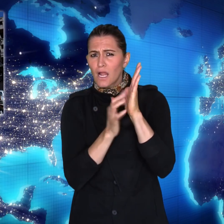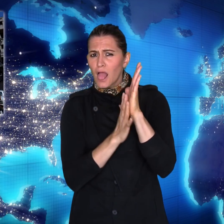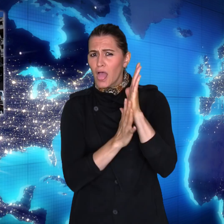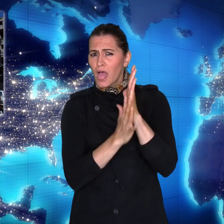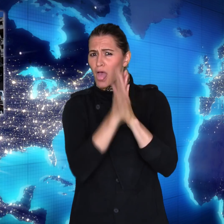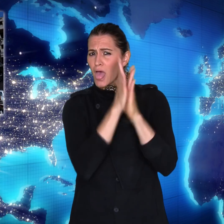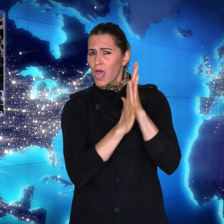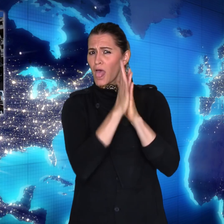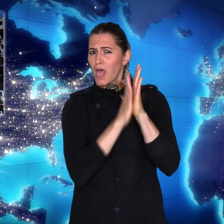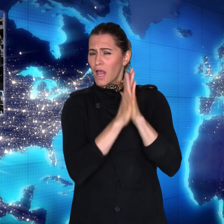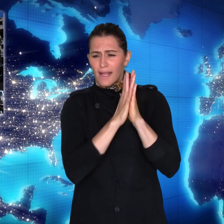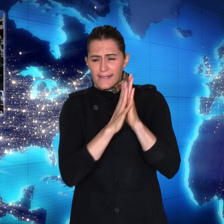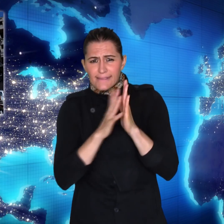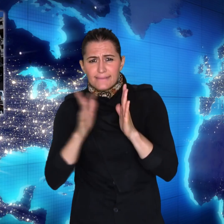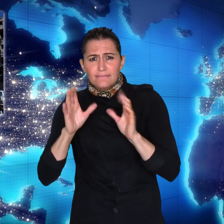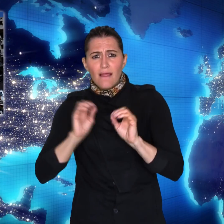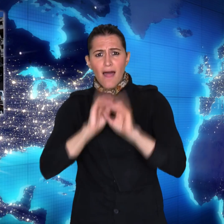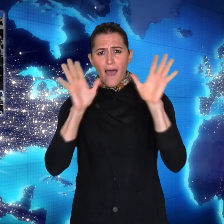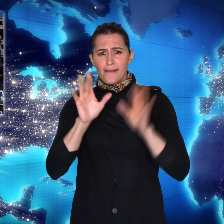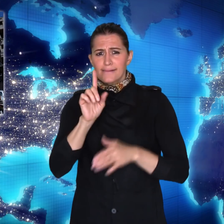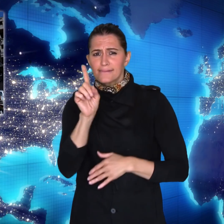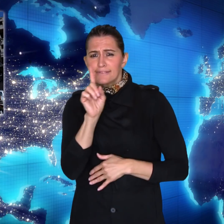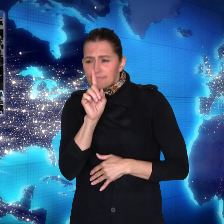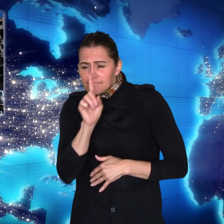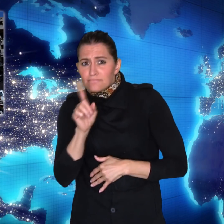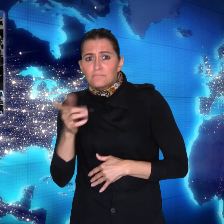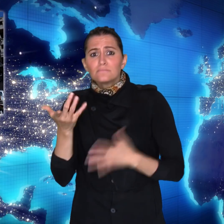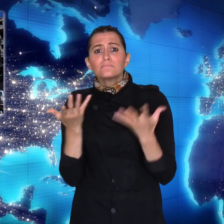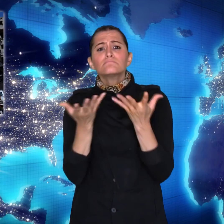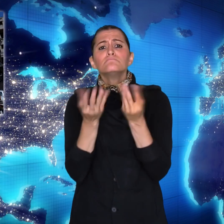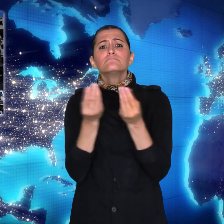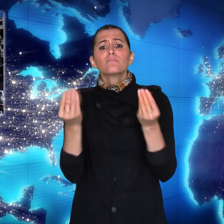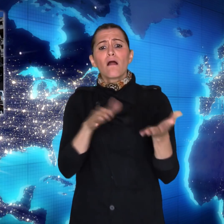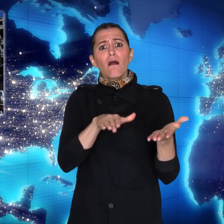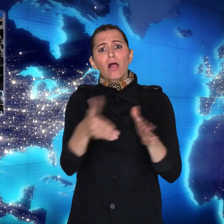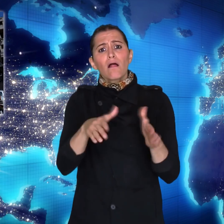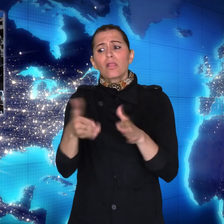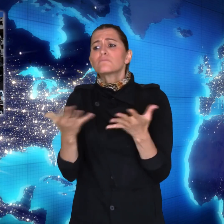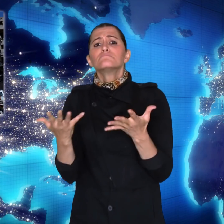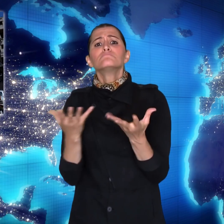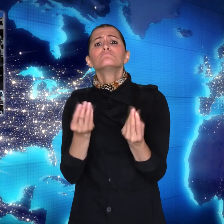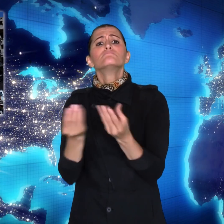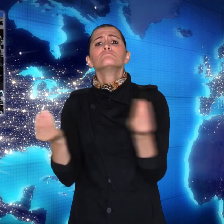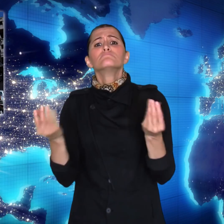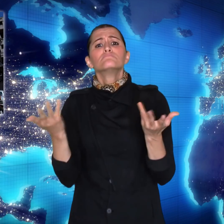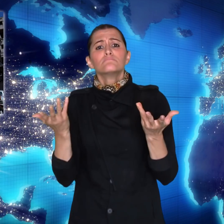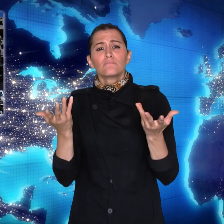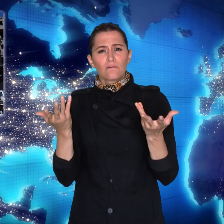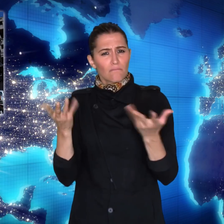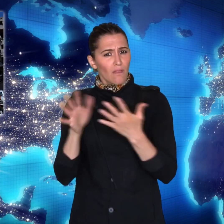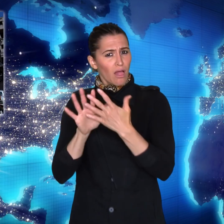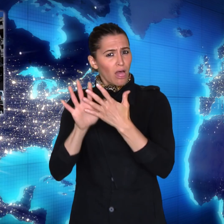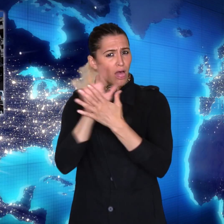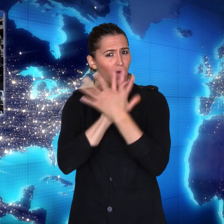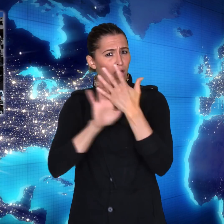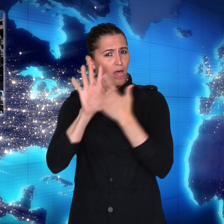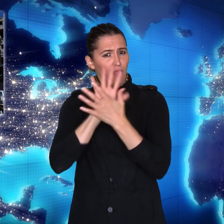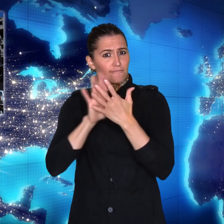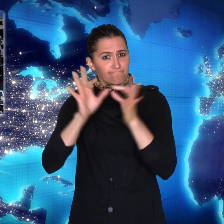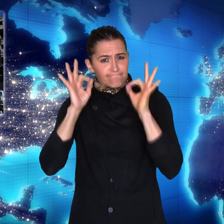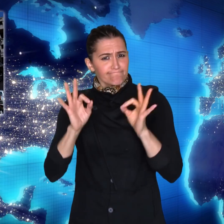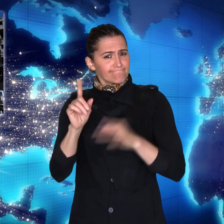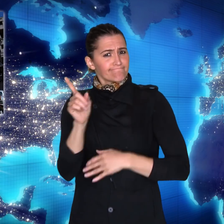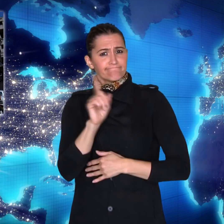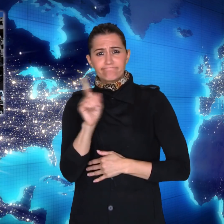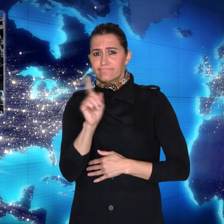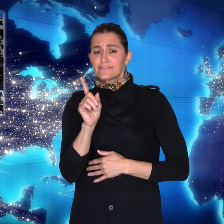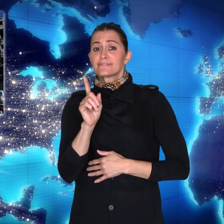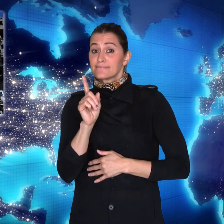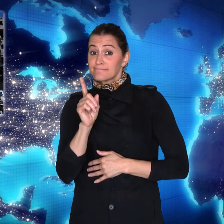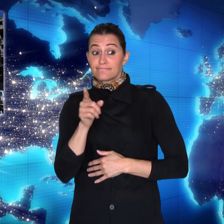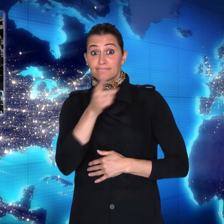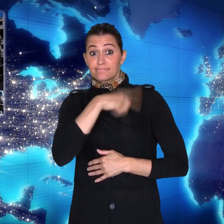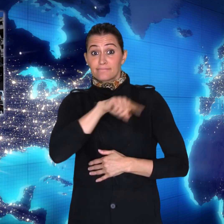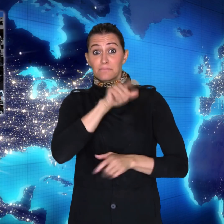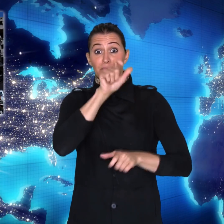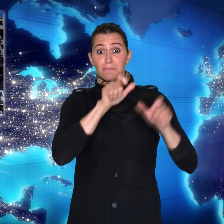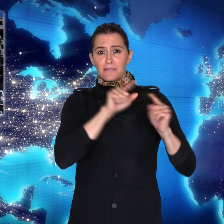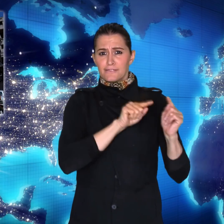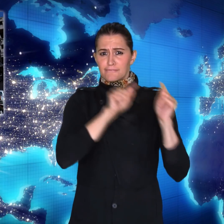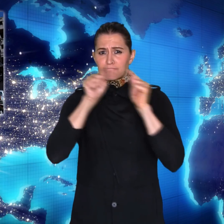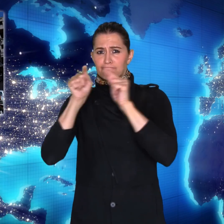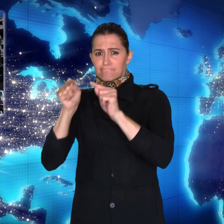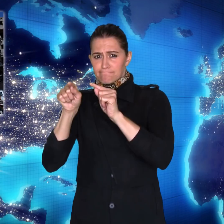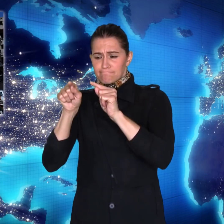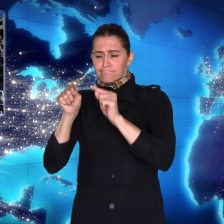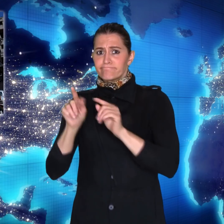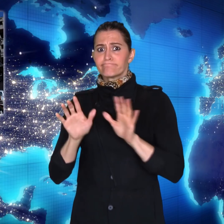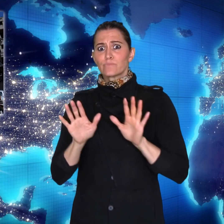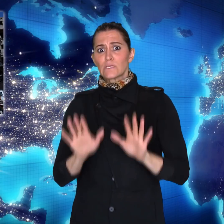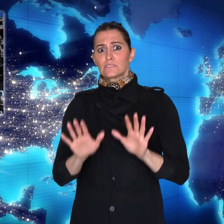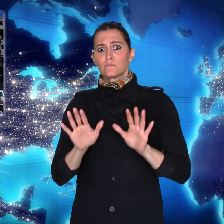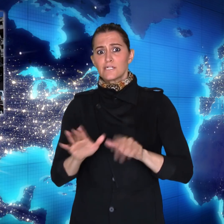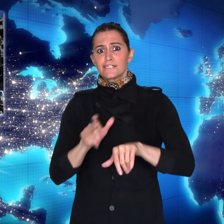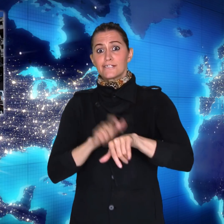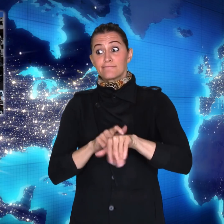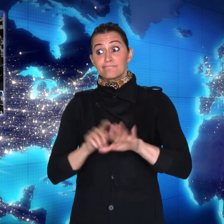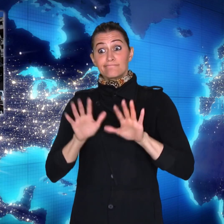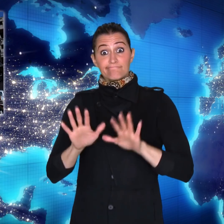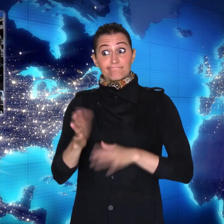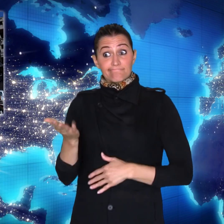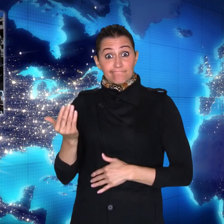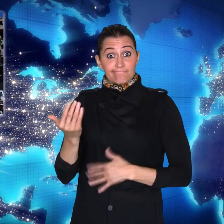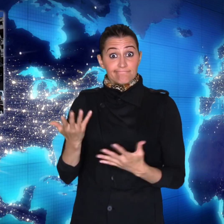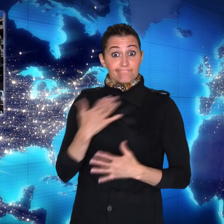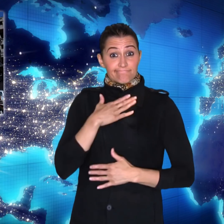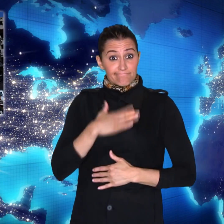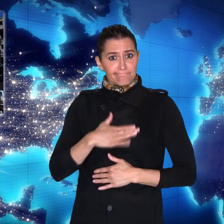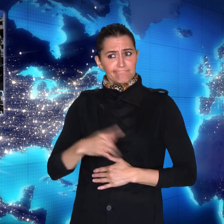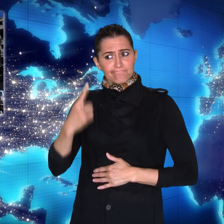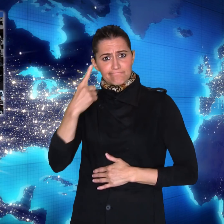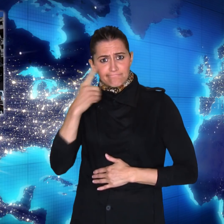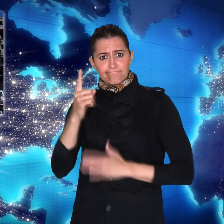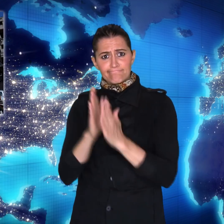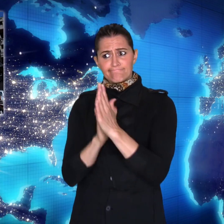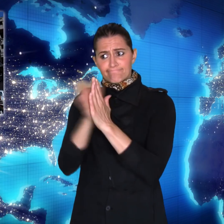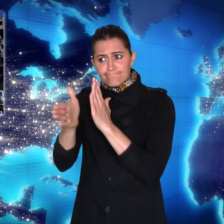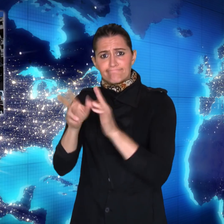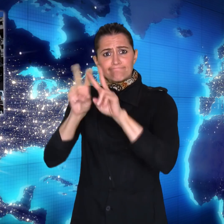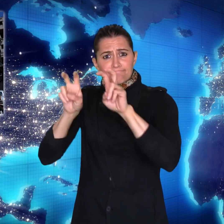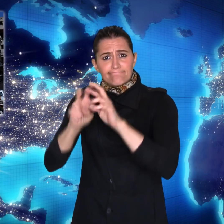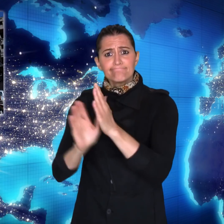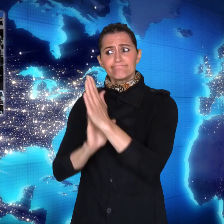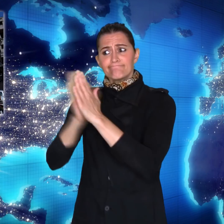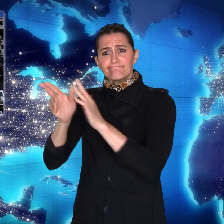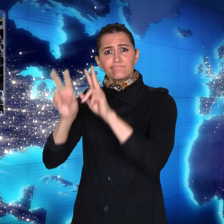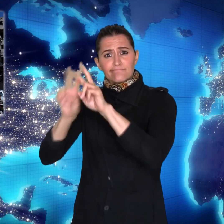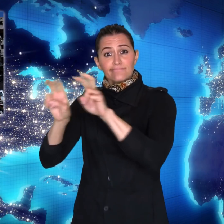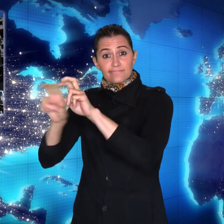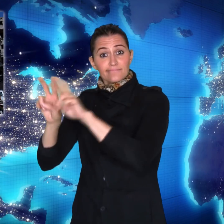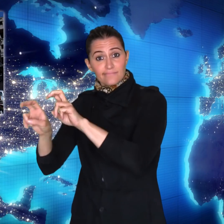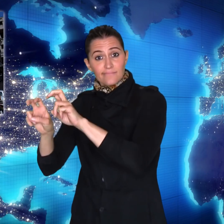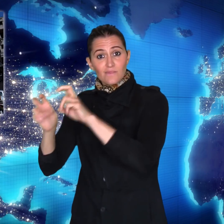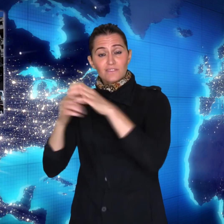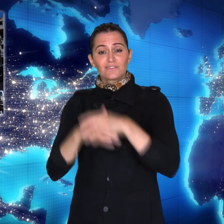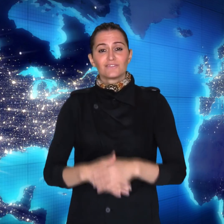visit the site.